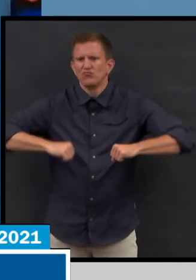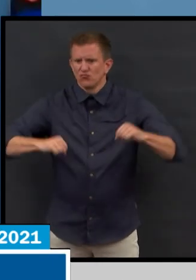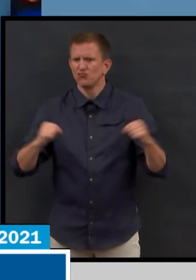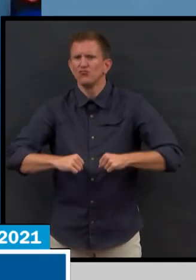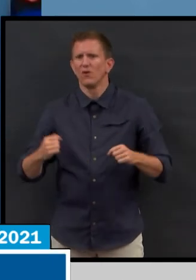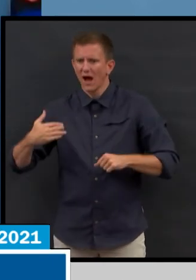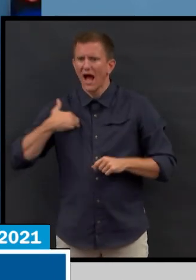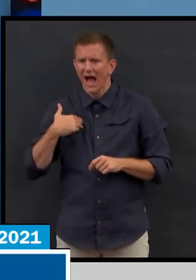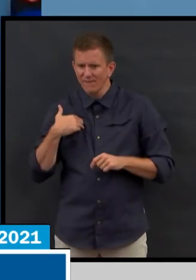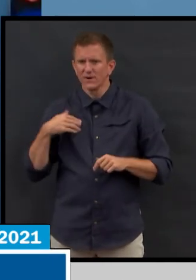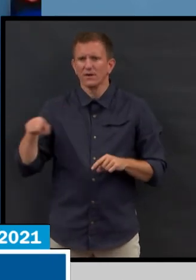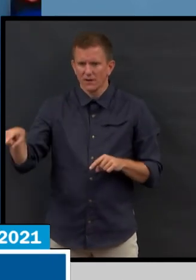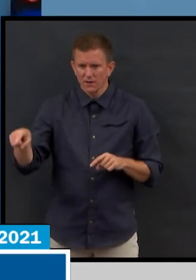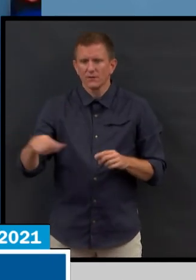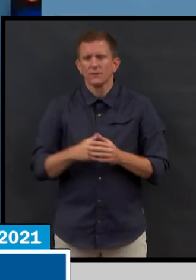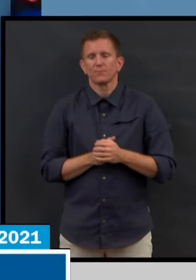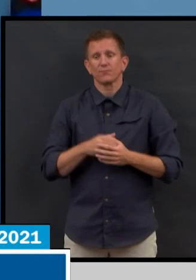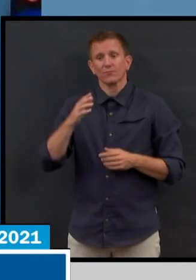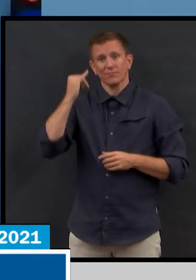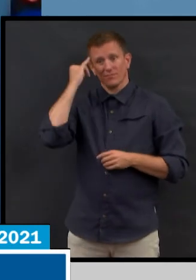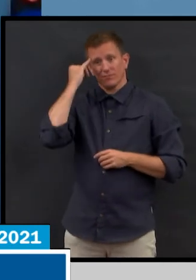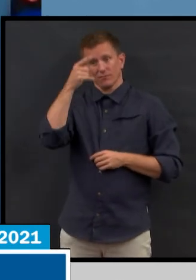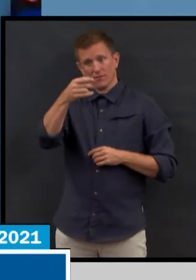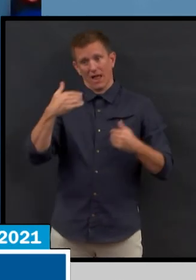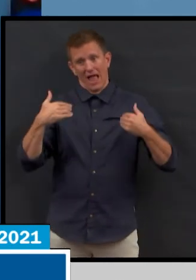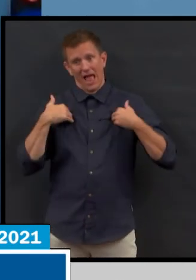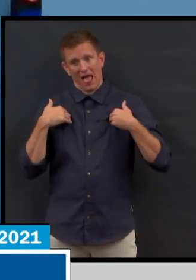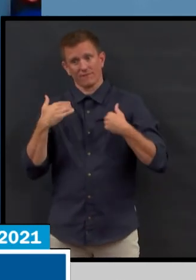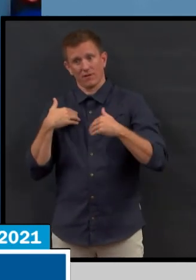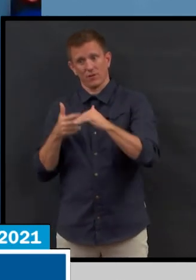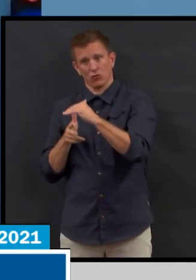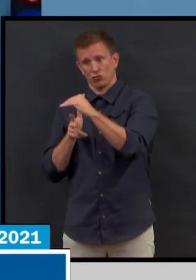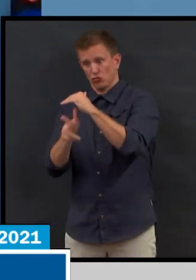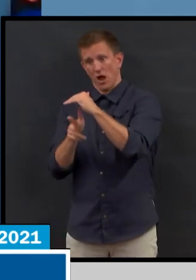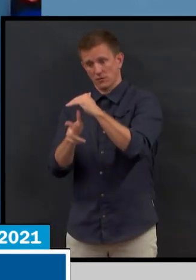that's facing an alley you can do what's known as an accessory dweller unit where you can do one